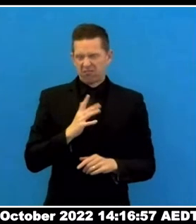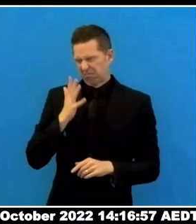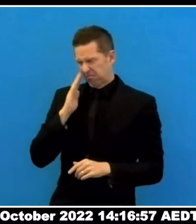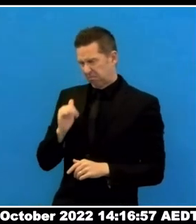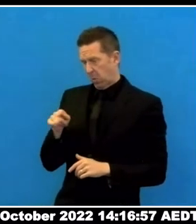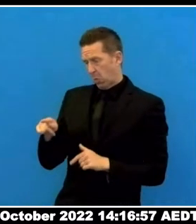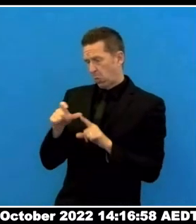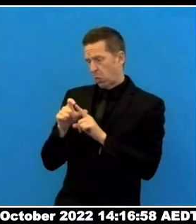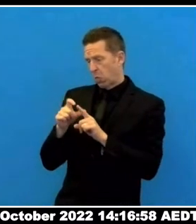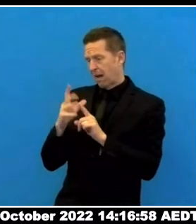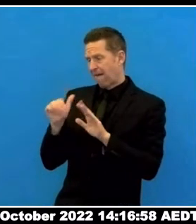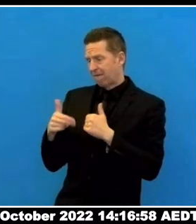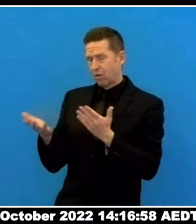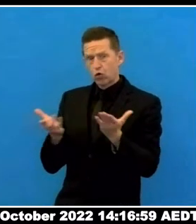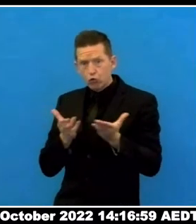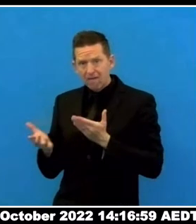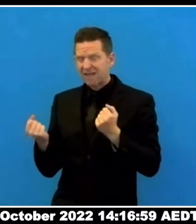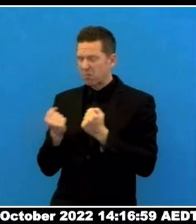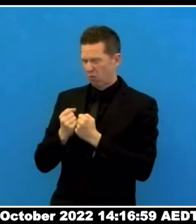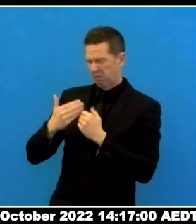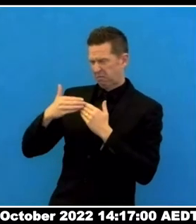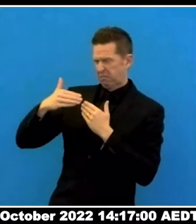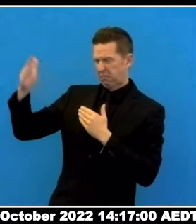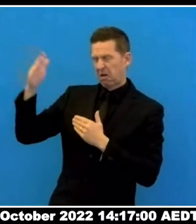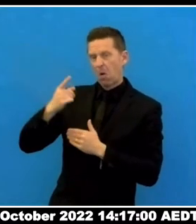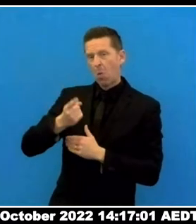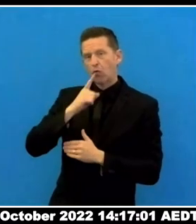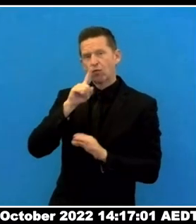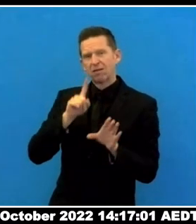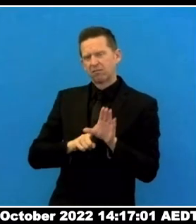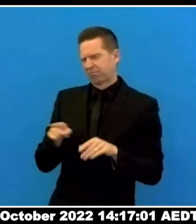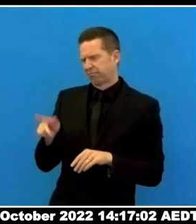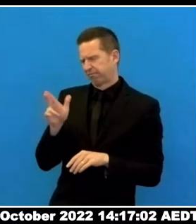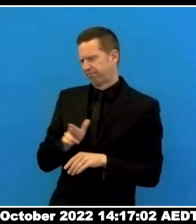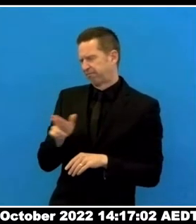has access to services and supports for 100 years, she will not learn.'